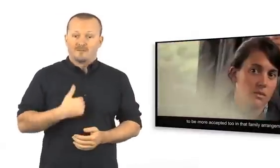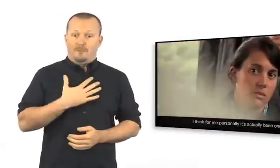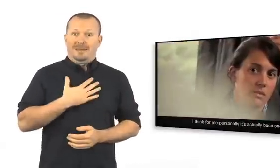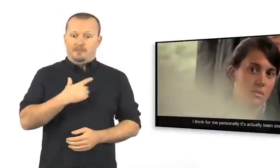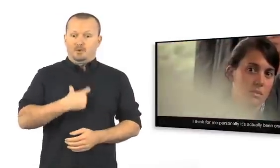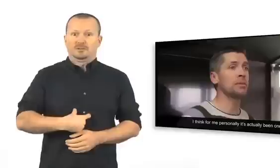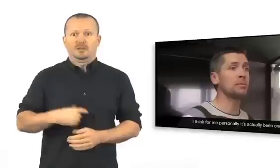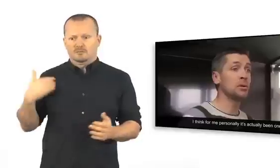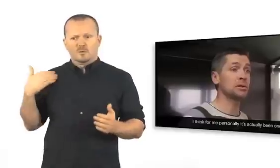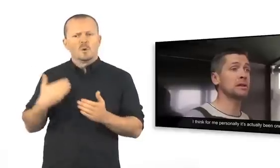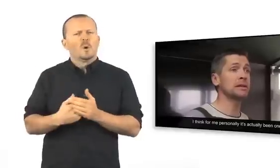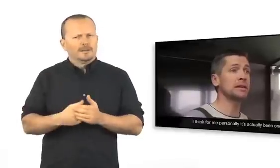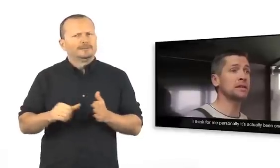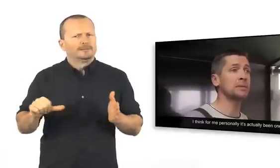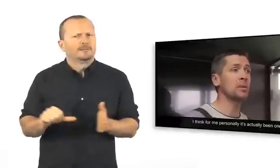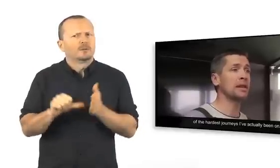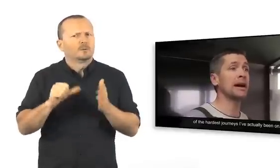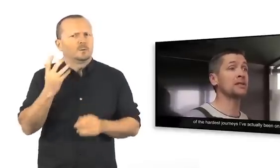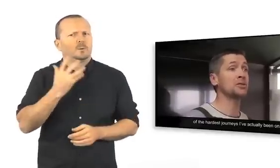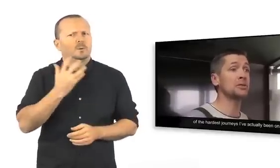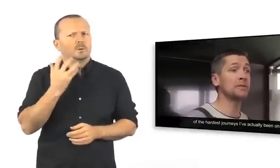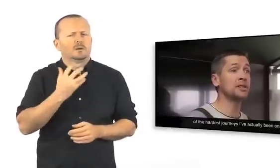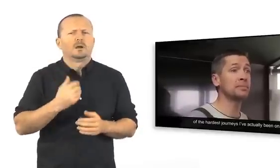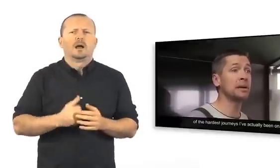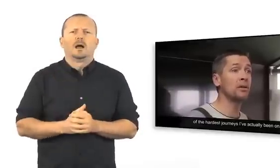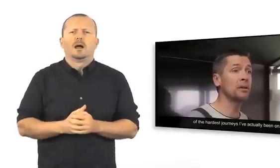Justin: I think for me personally it’s actually been one of the hardest journeys I’ve actually